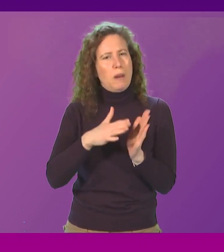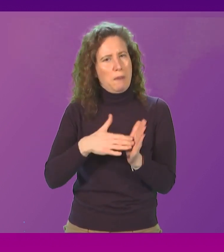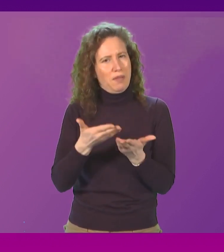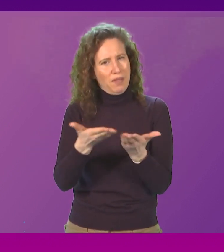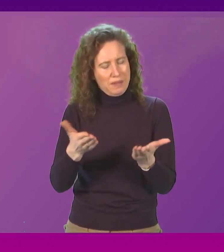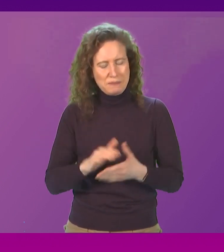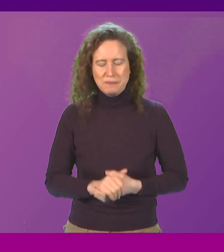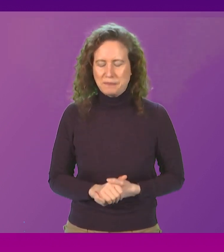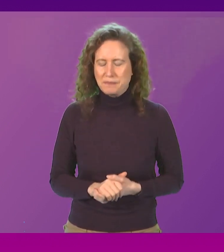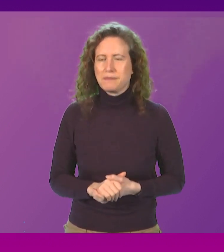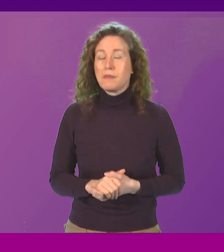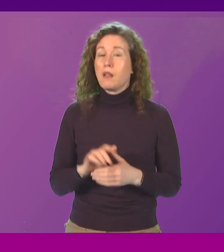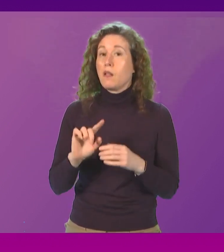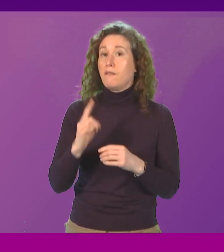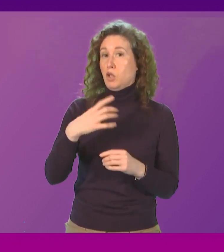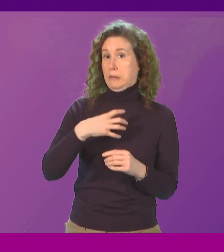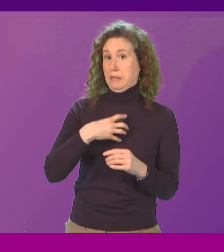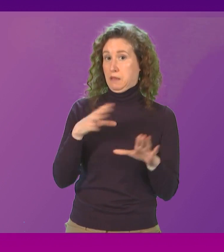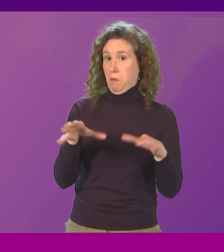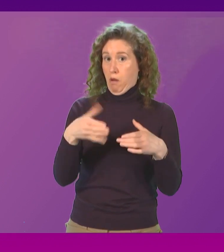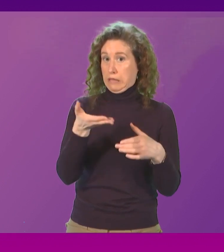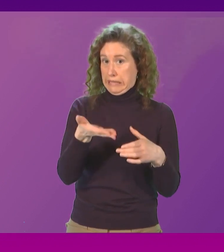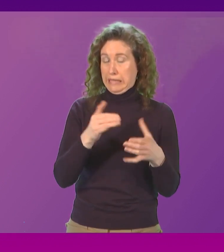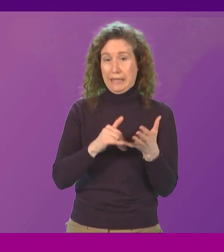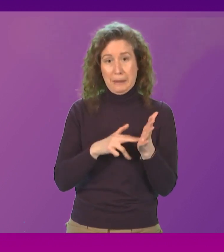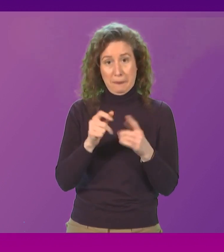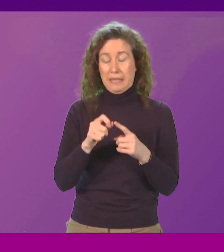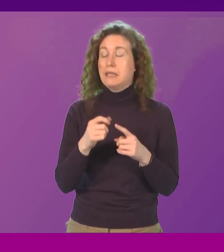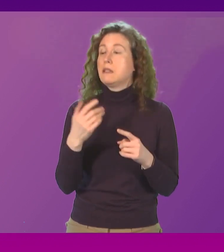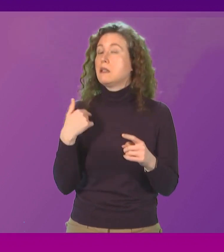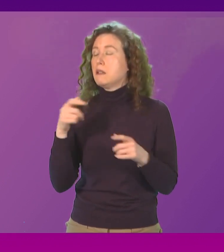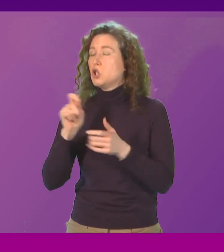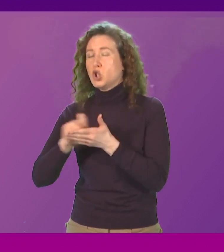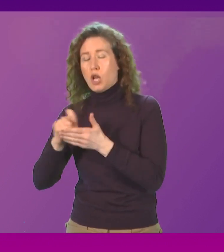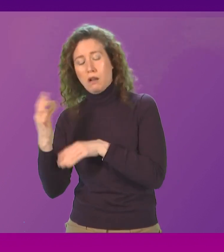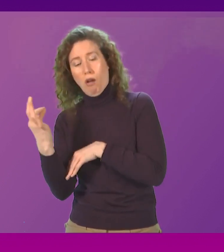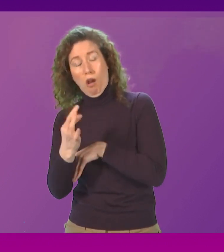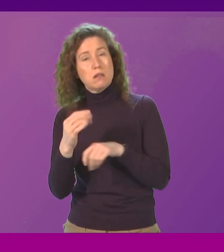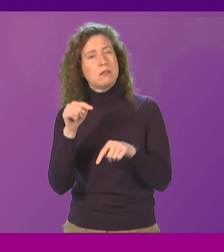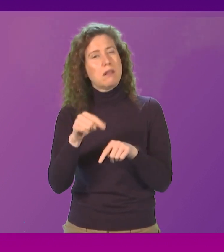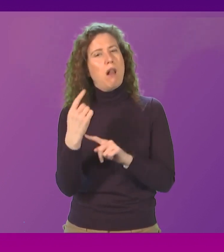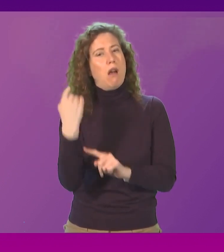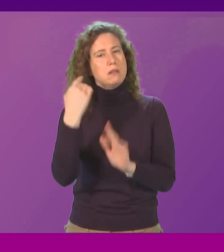The First Minister’s party, when asked by journalists just last month whether it had